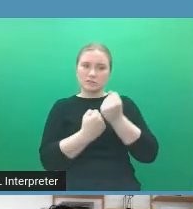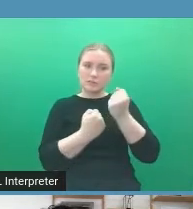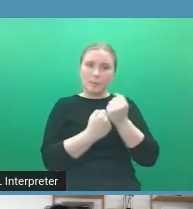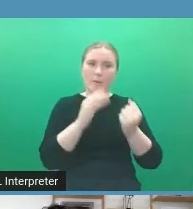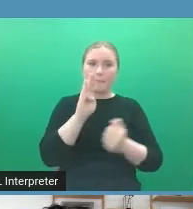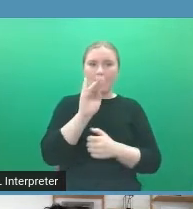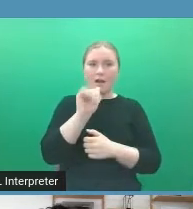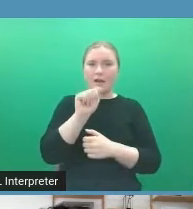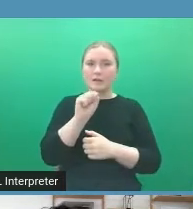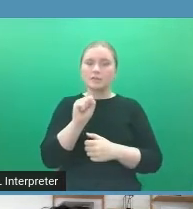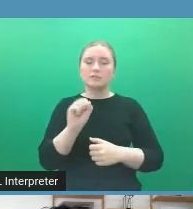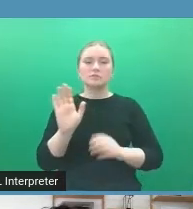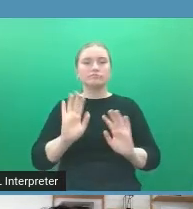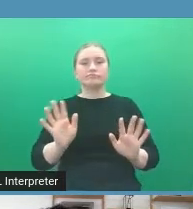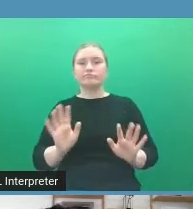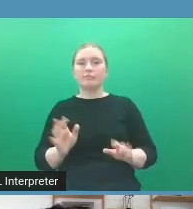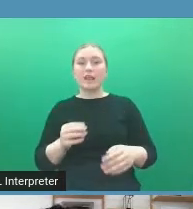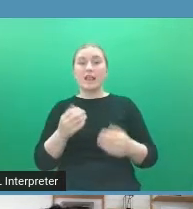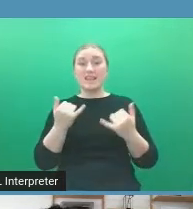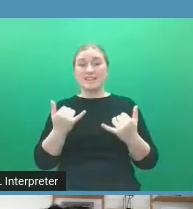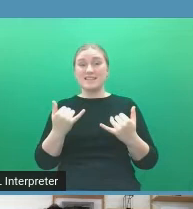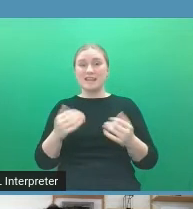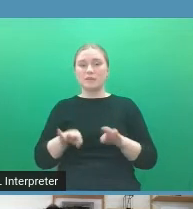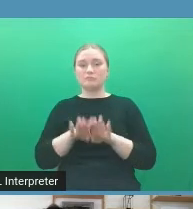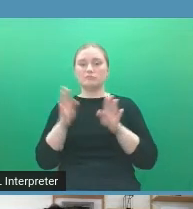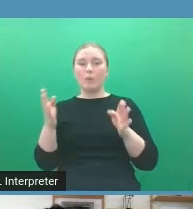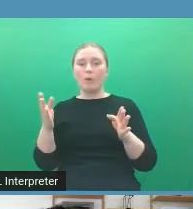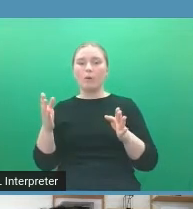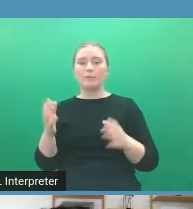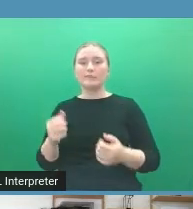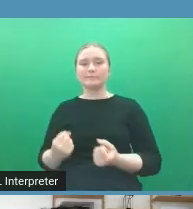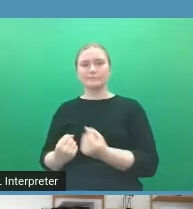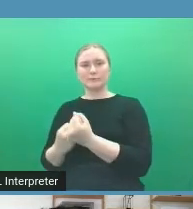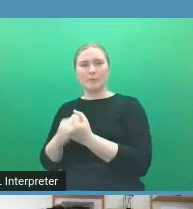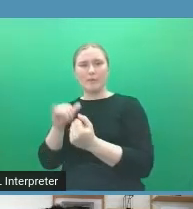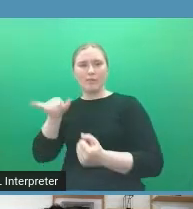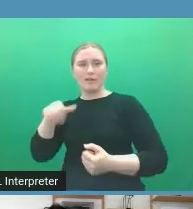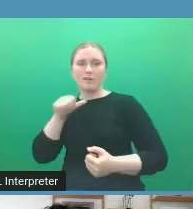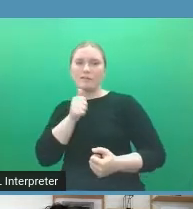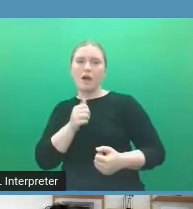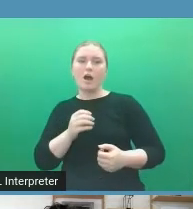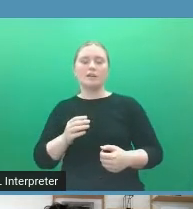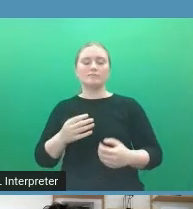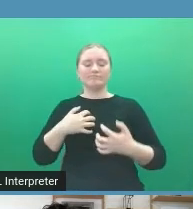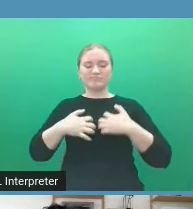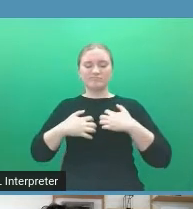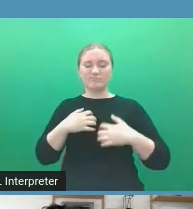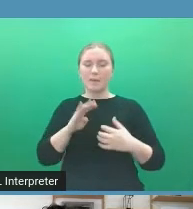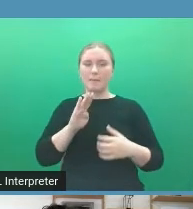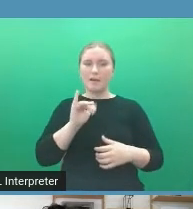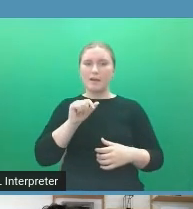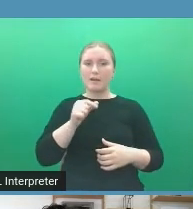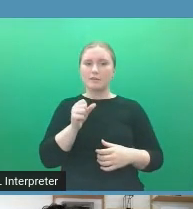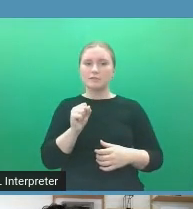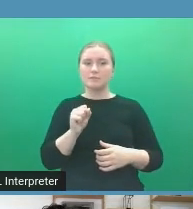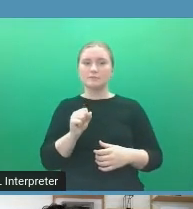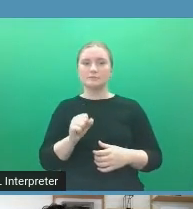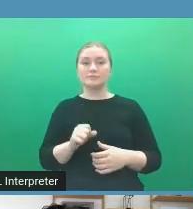as we make things open so this is something for us to consider. Sina just mentioned this idea